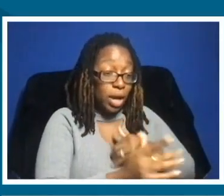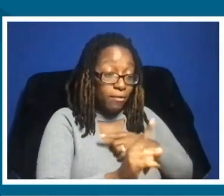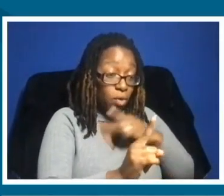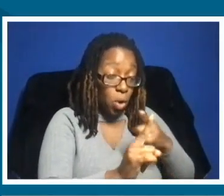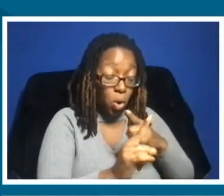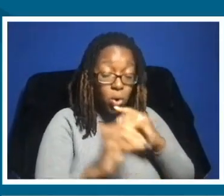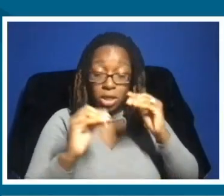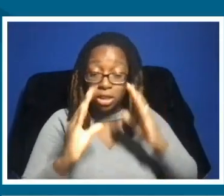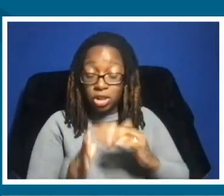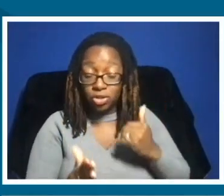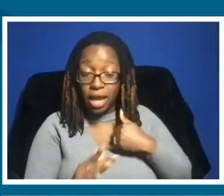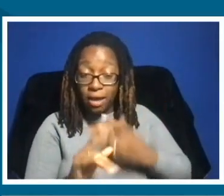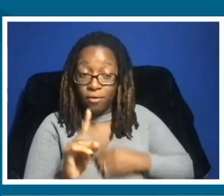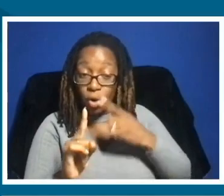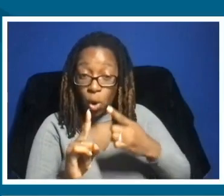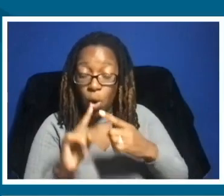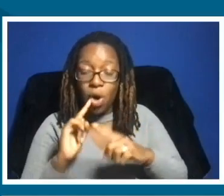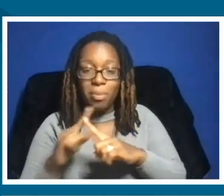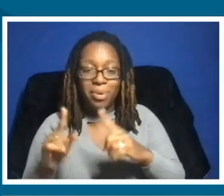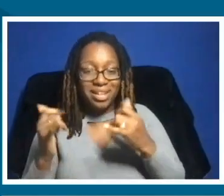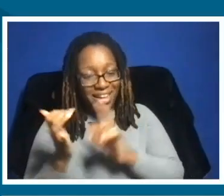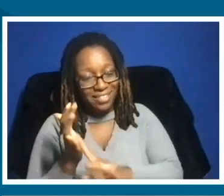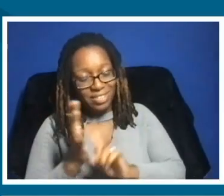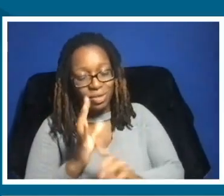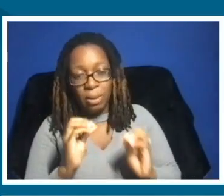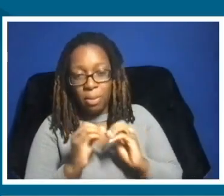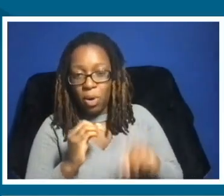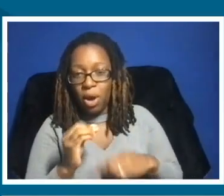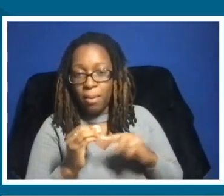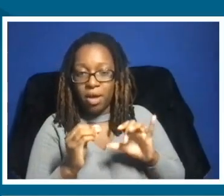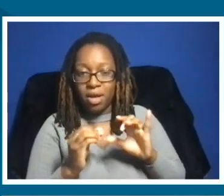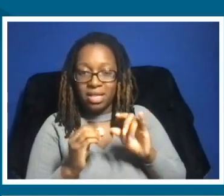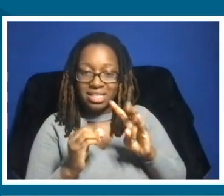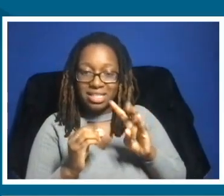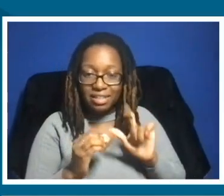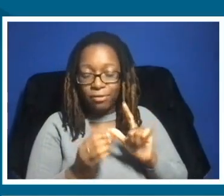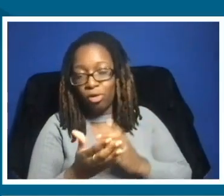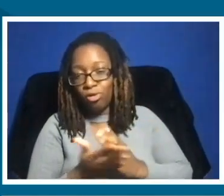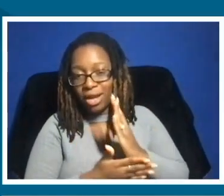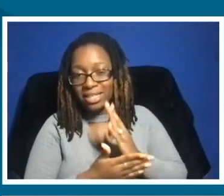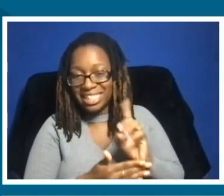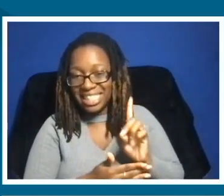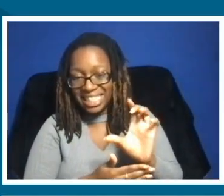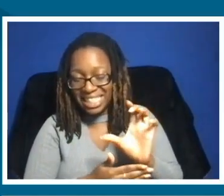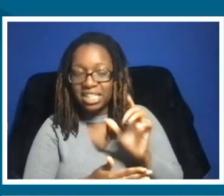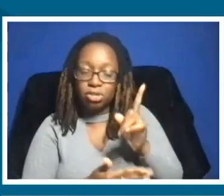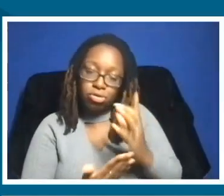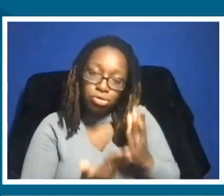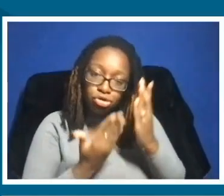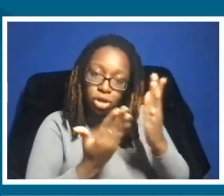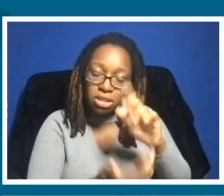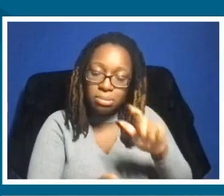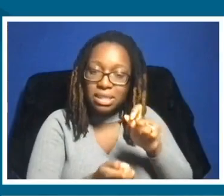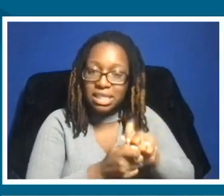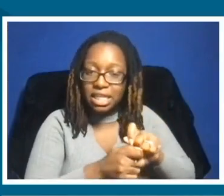investigate more about civil war sites in dc she suggested a commonly known